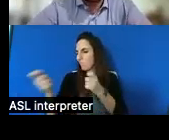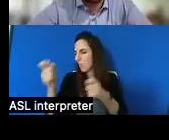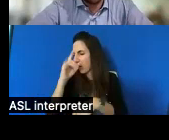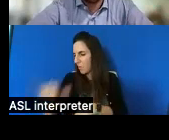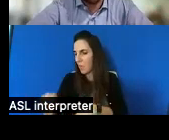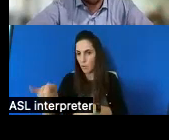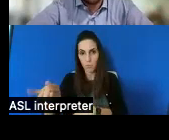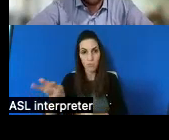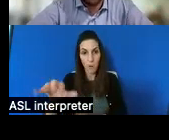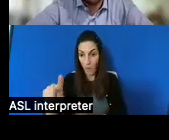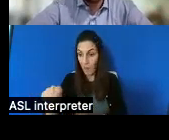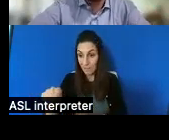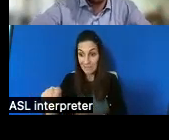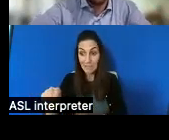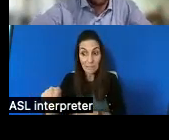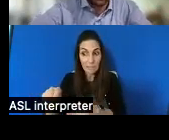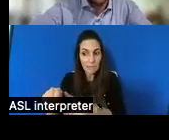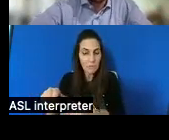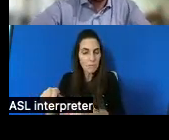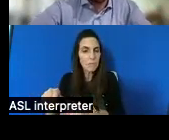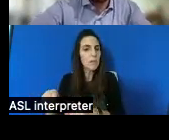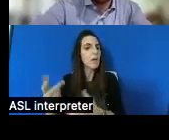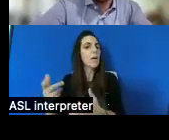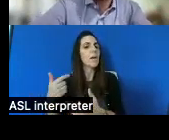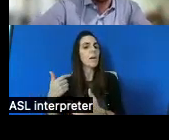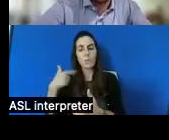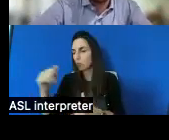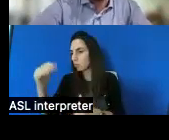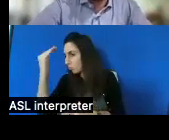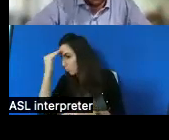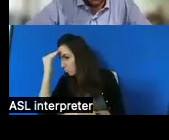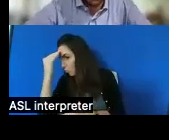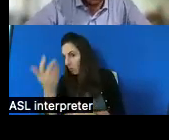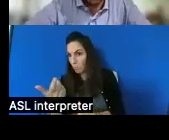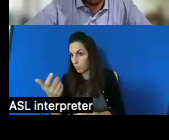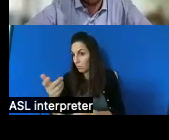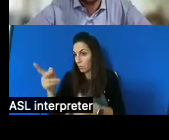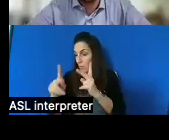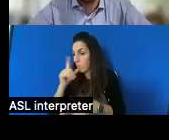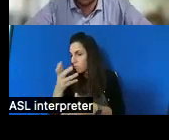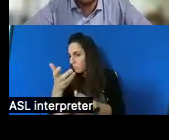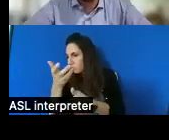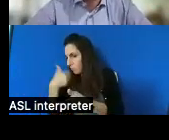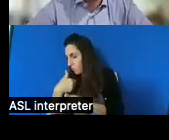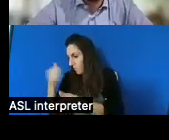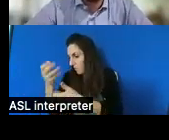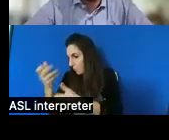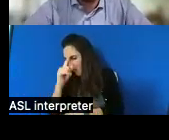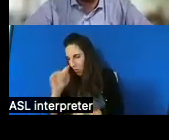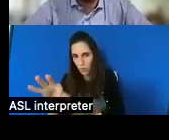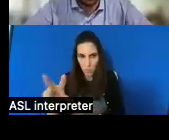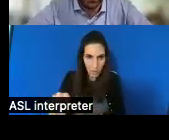for us when we're not here trustee over the trust over the assets guardian over the individual right